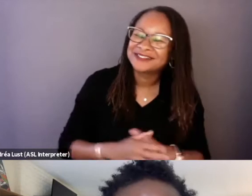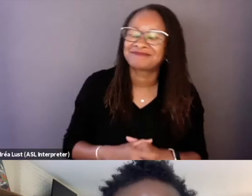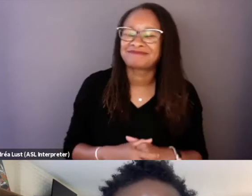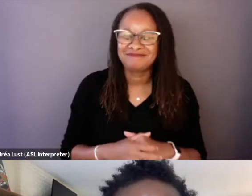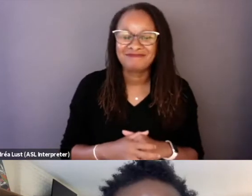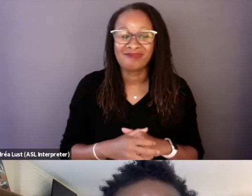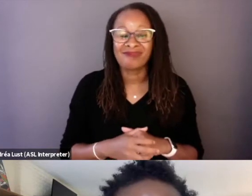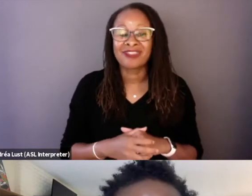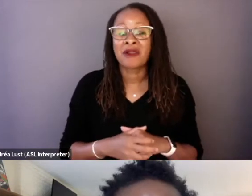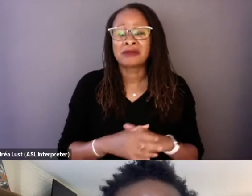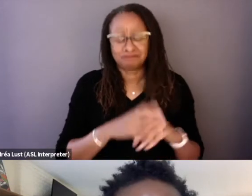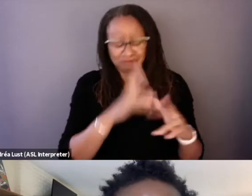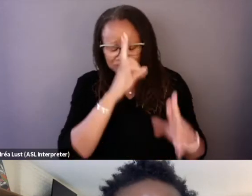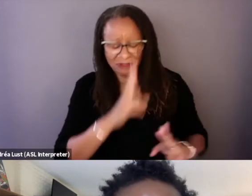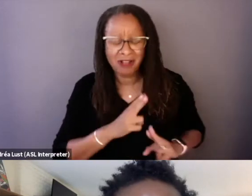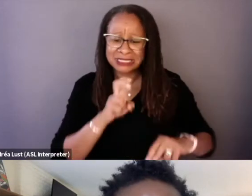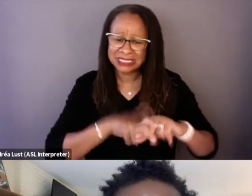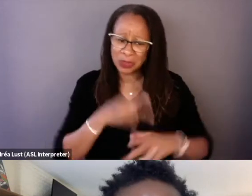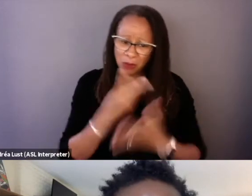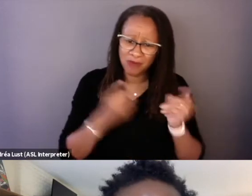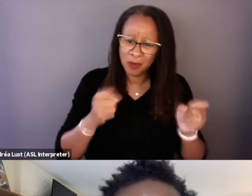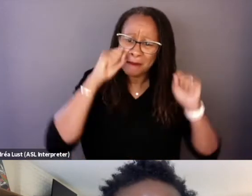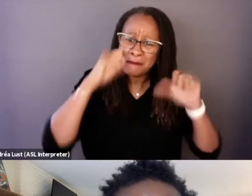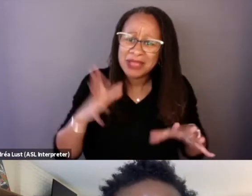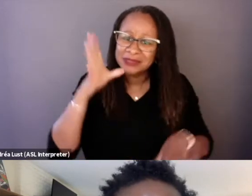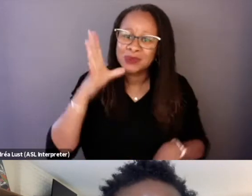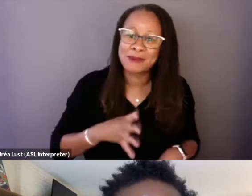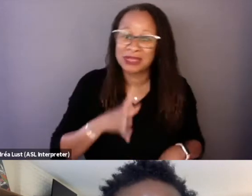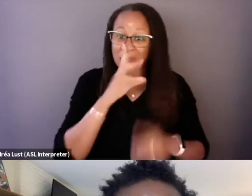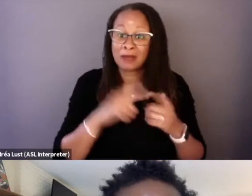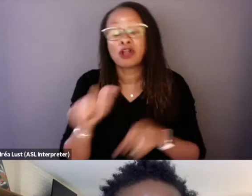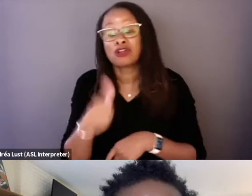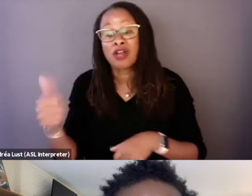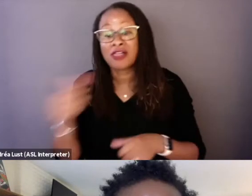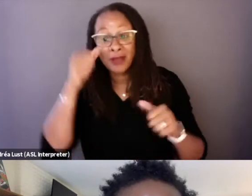with both of you amazing women talking about another amazing woman in this documentary.